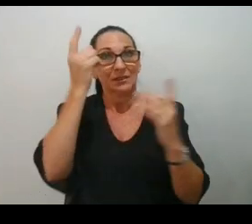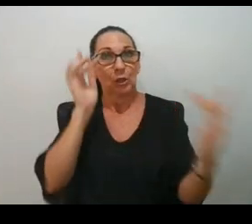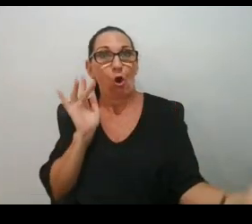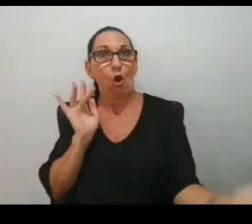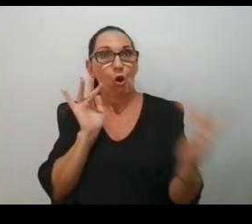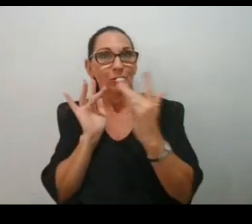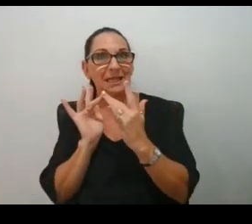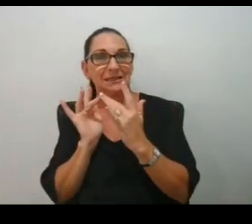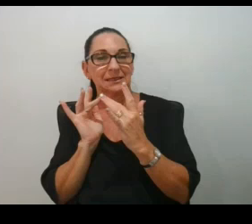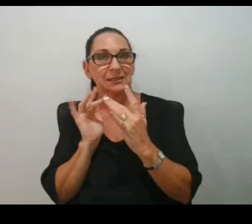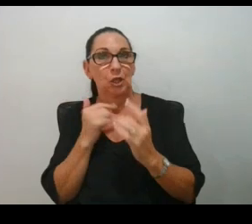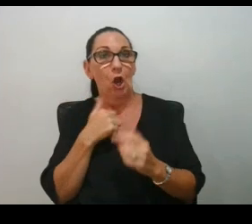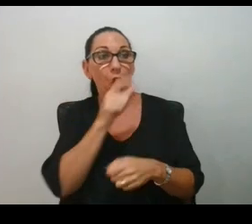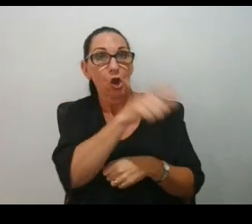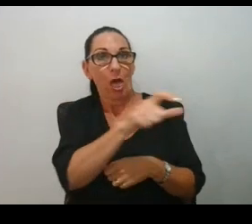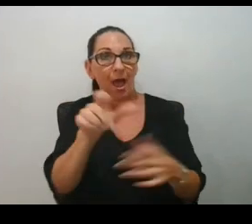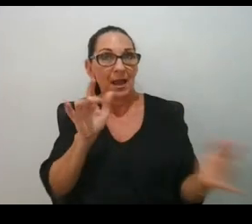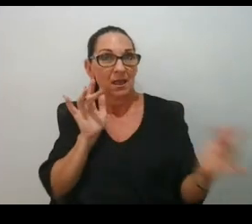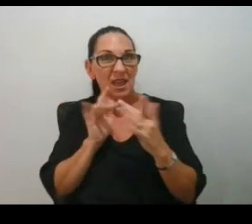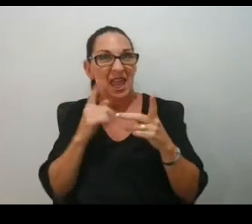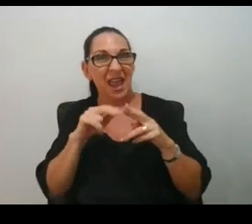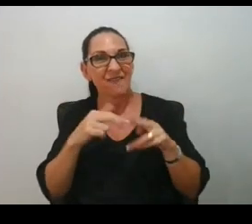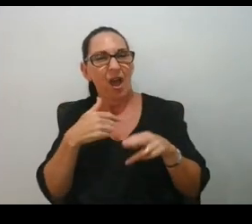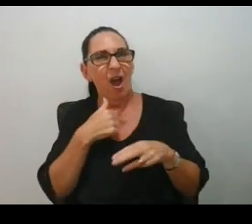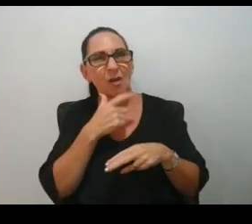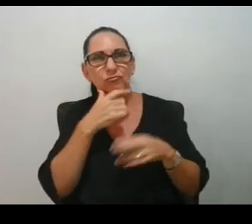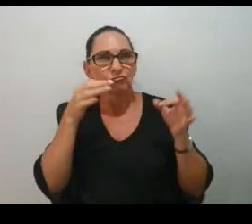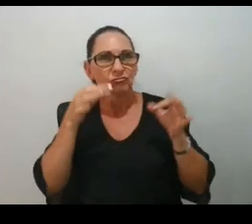if we determine that a client actually needs a grant of legal aid then we'll talk them through